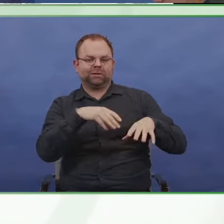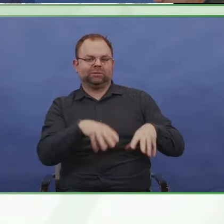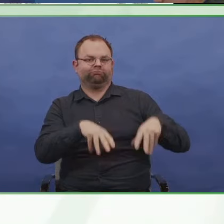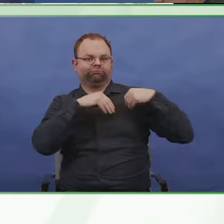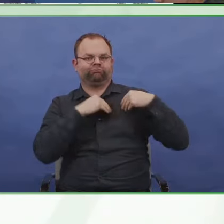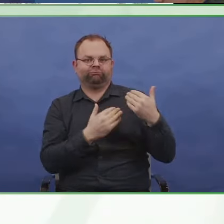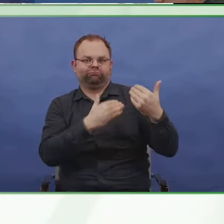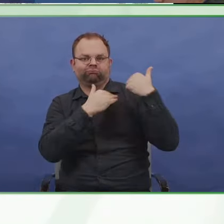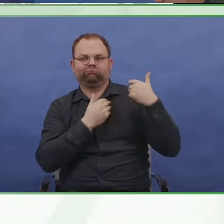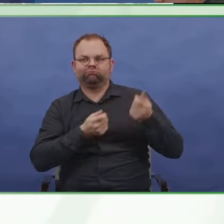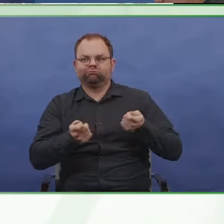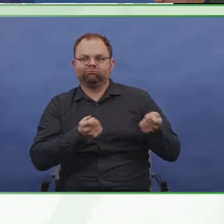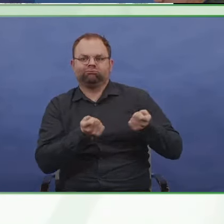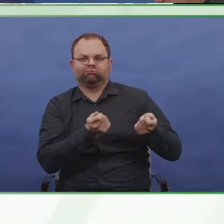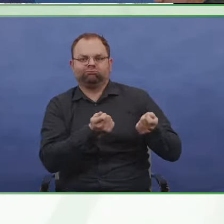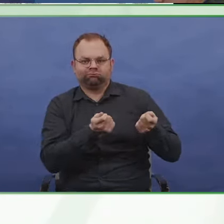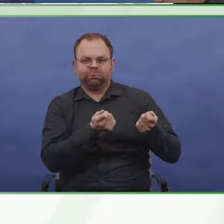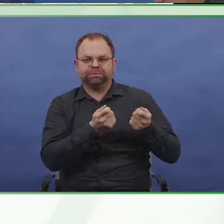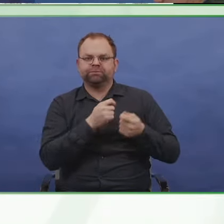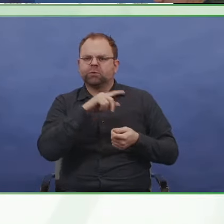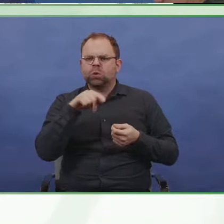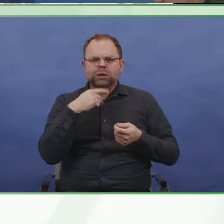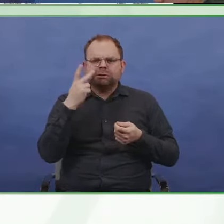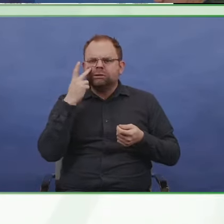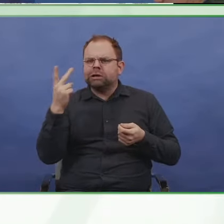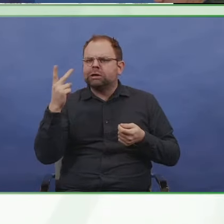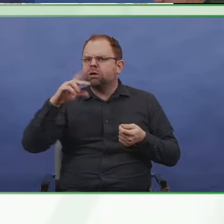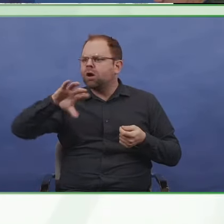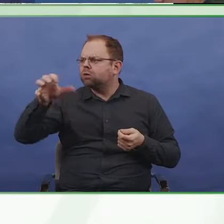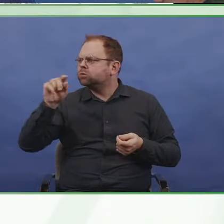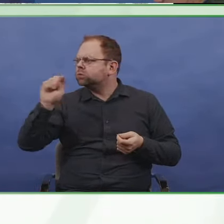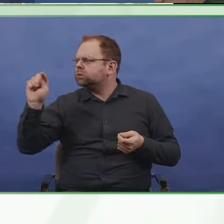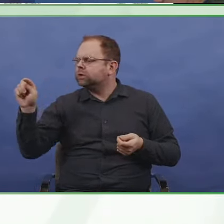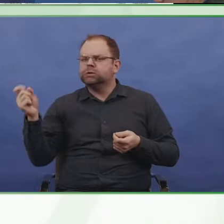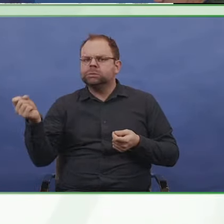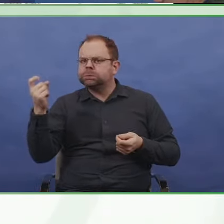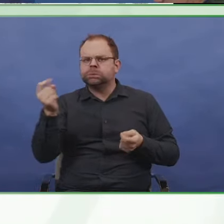for entrepreneurs with disabilities. But we are not going to do it's just in the United States and you